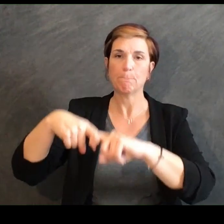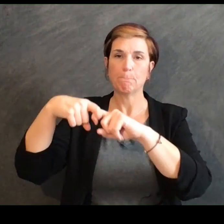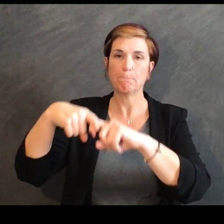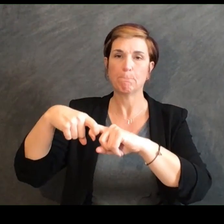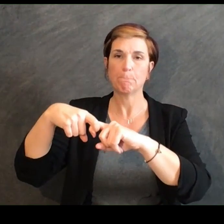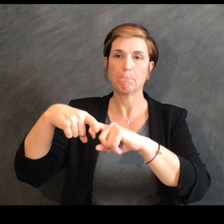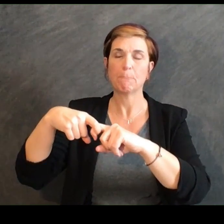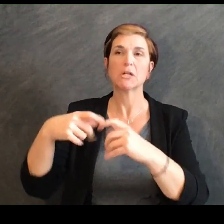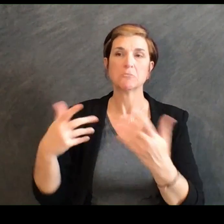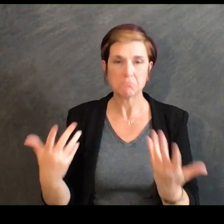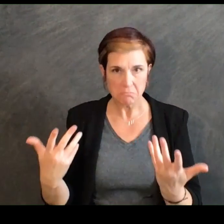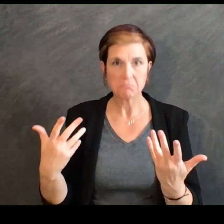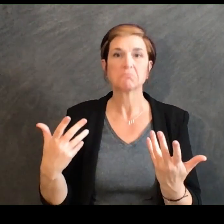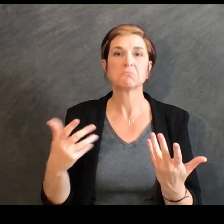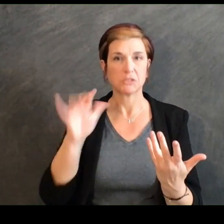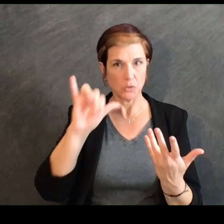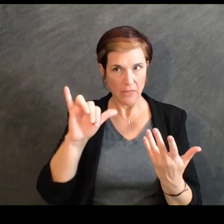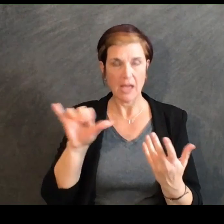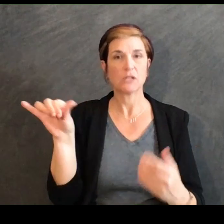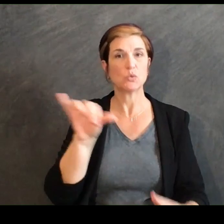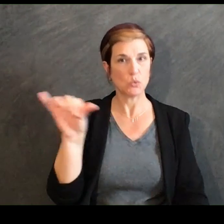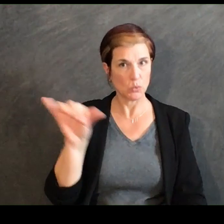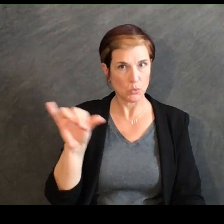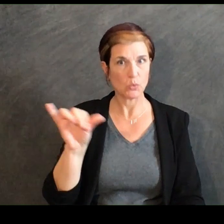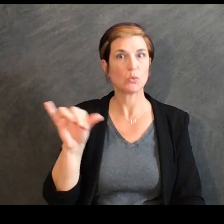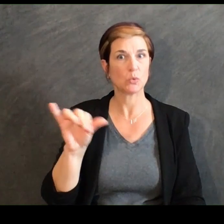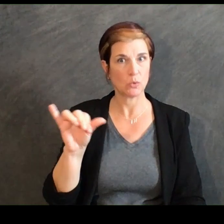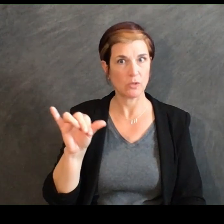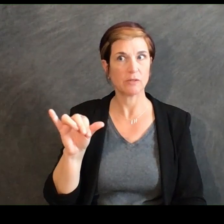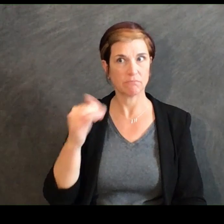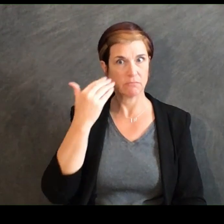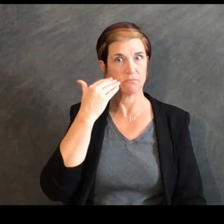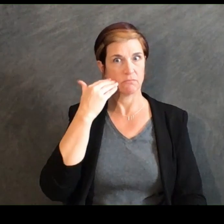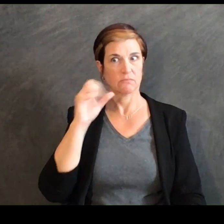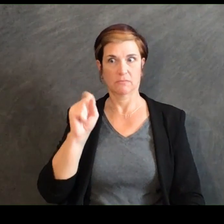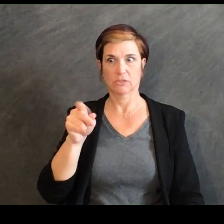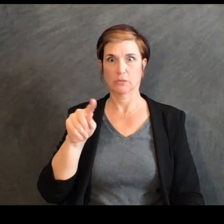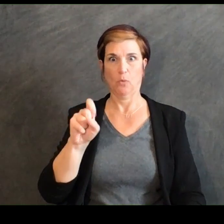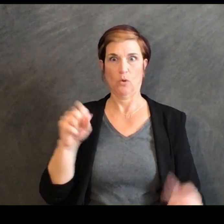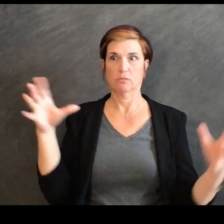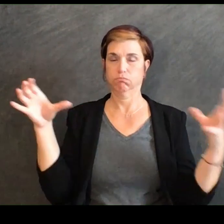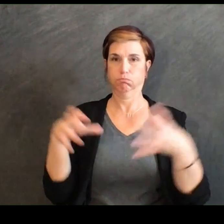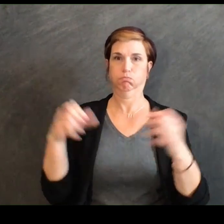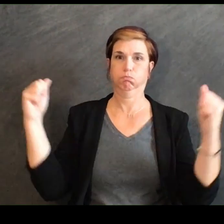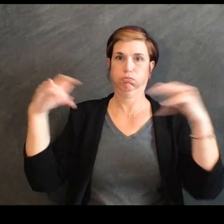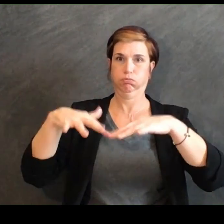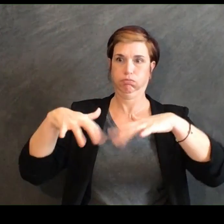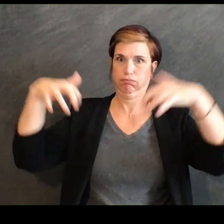another way that it could be problems could be caused but this is why I